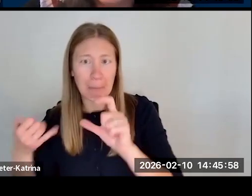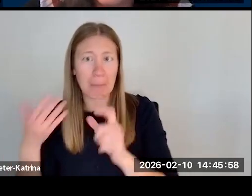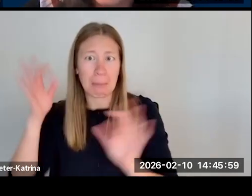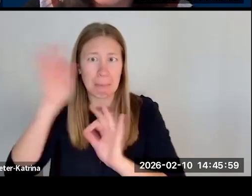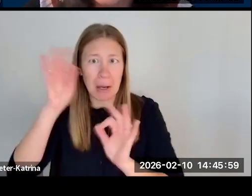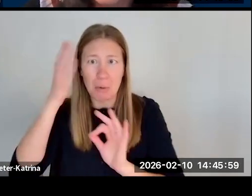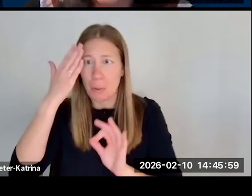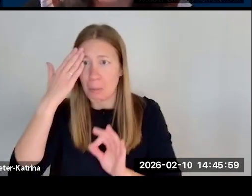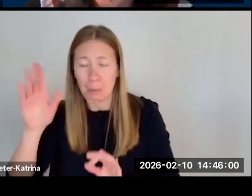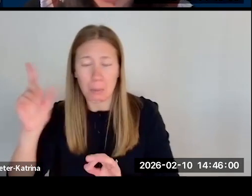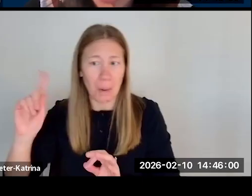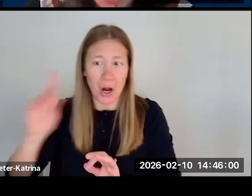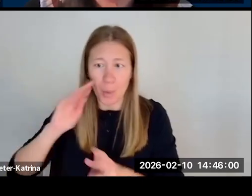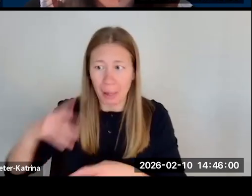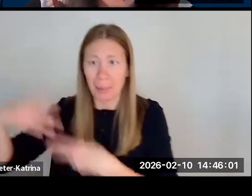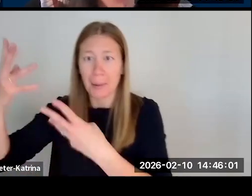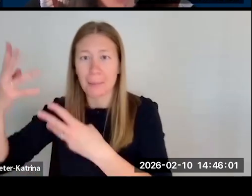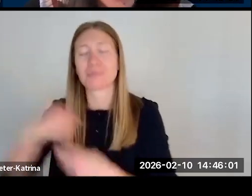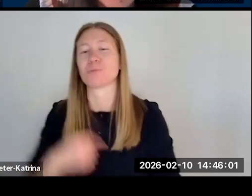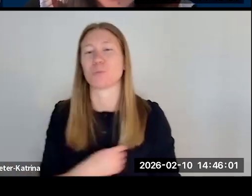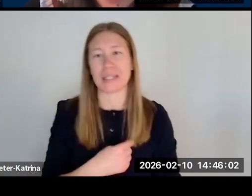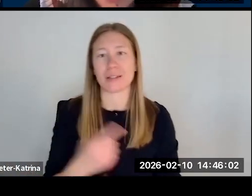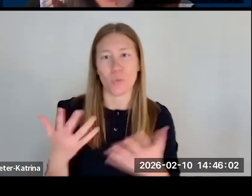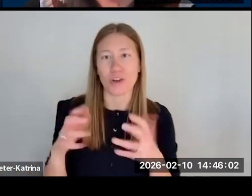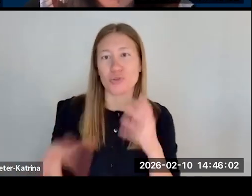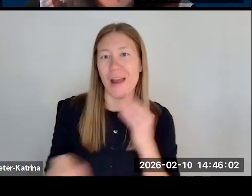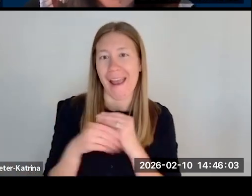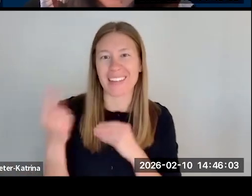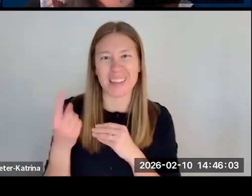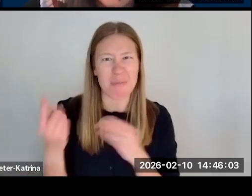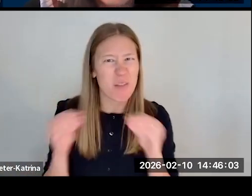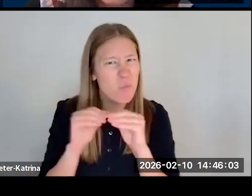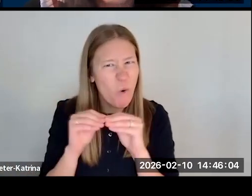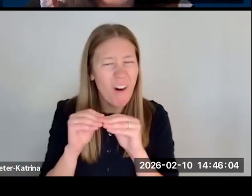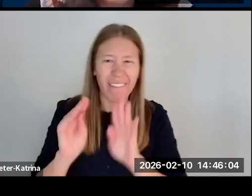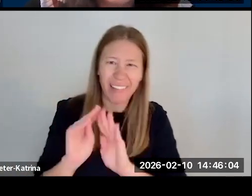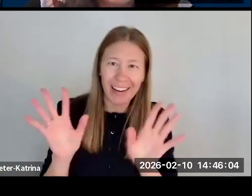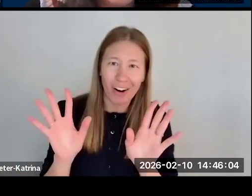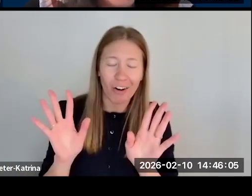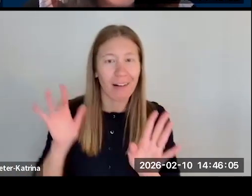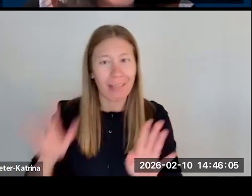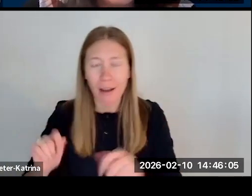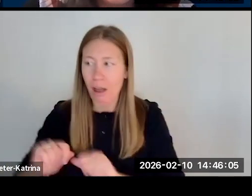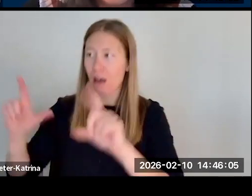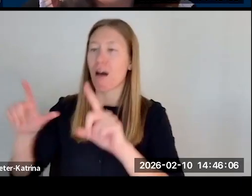So we wanna add something more descriptive. So it turns out this link takes me to the U